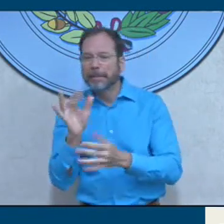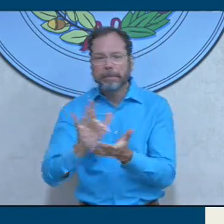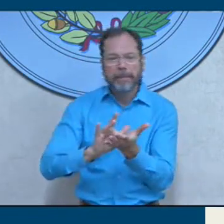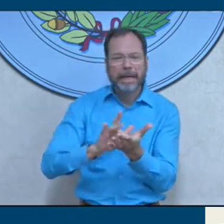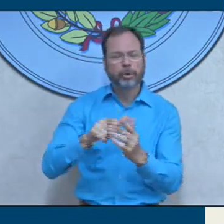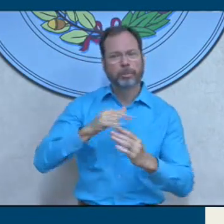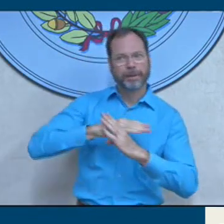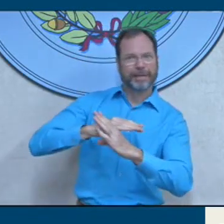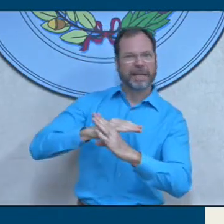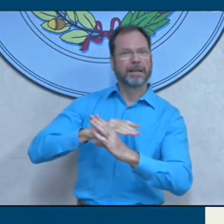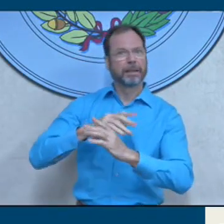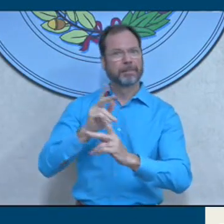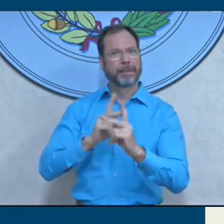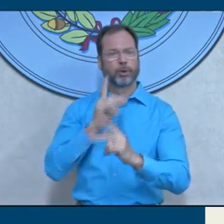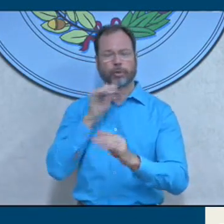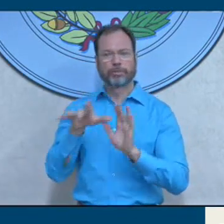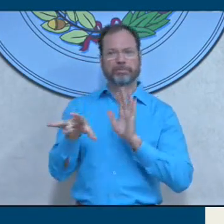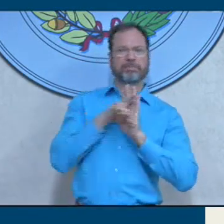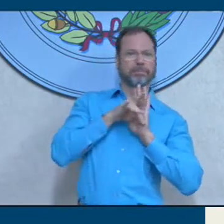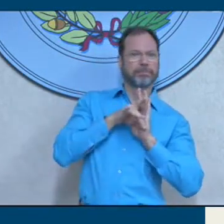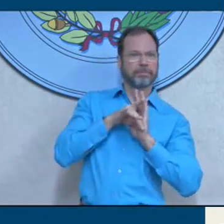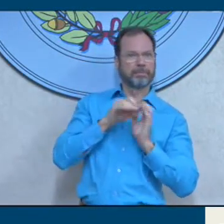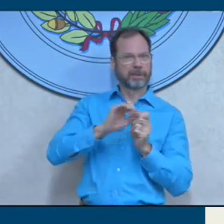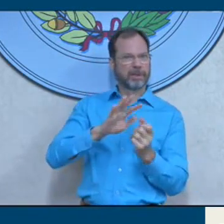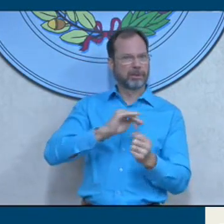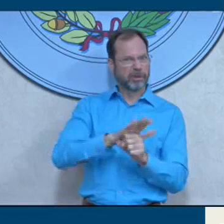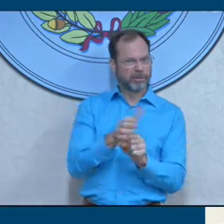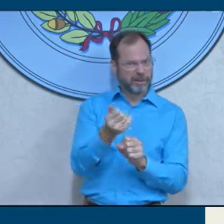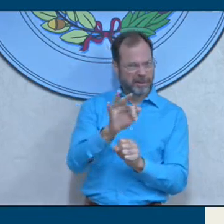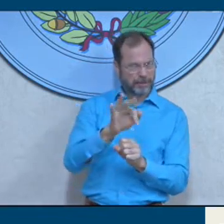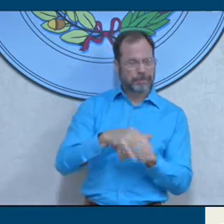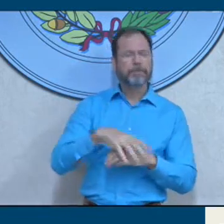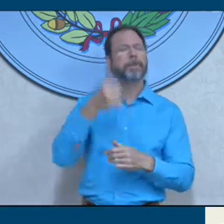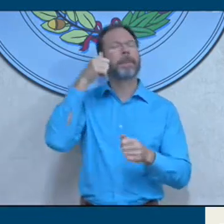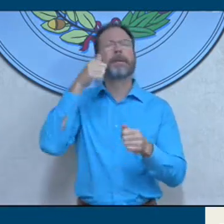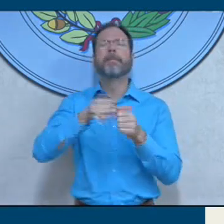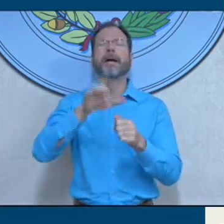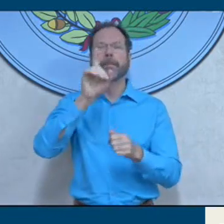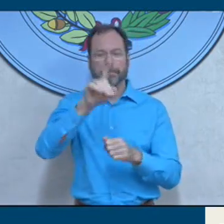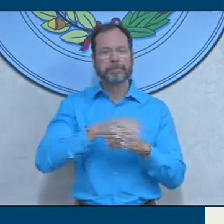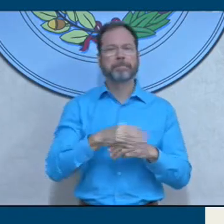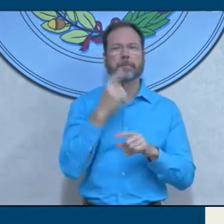FOR COVID-19 AND UNTIL WE HAVE MEDICINES THAT ARE ABLE TO PREVENT PEOPLE FROM GETTING